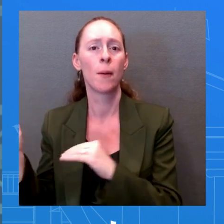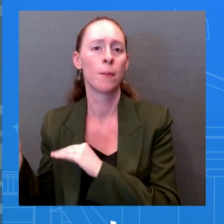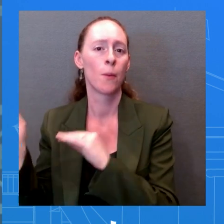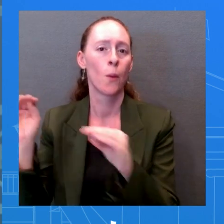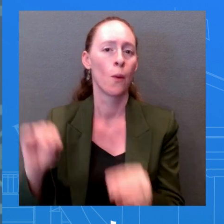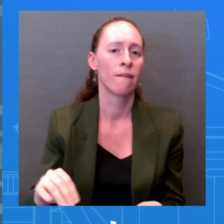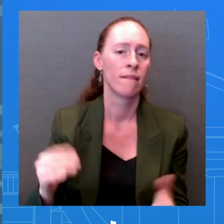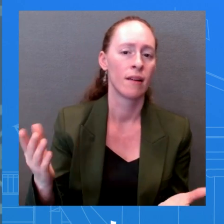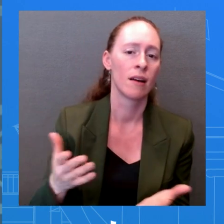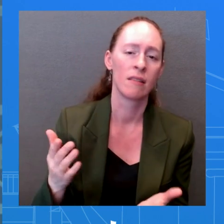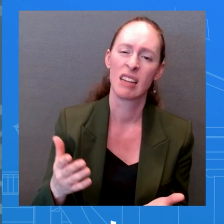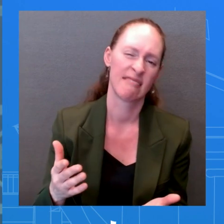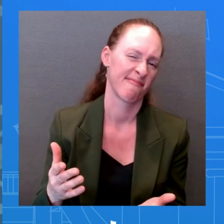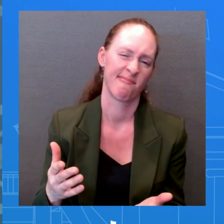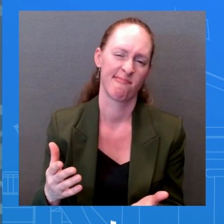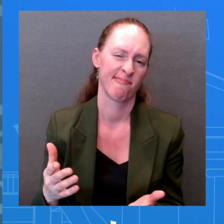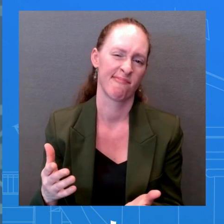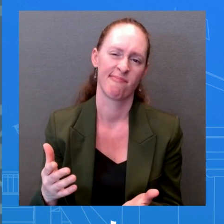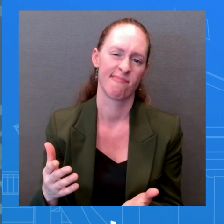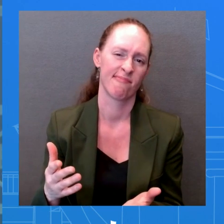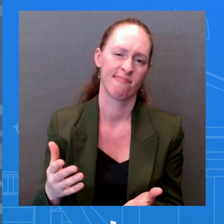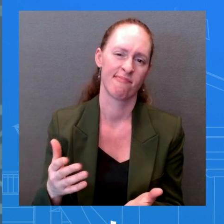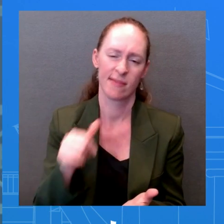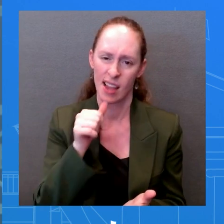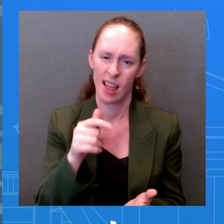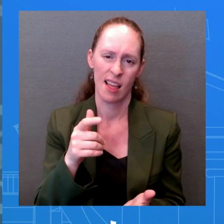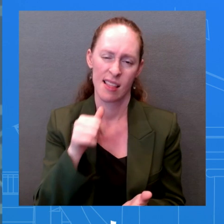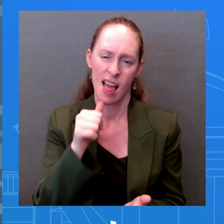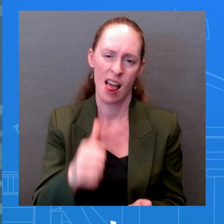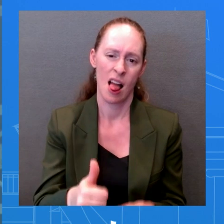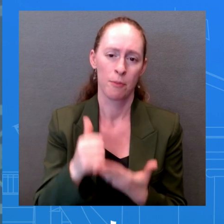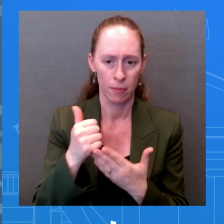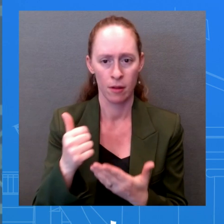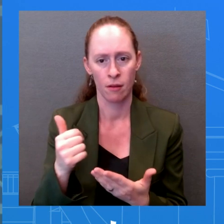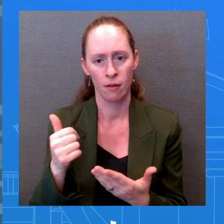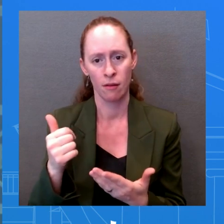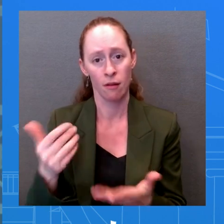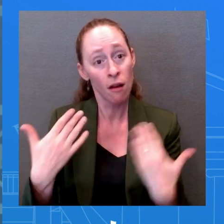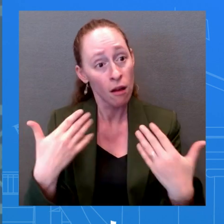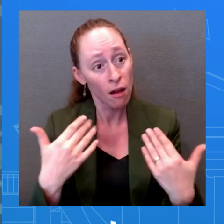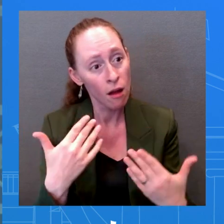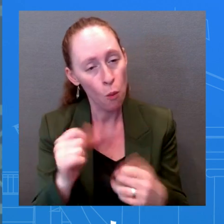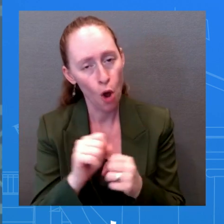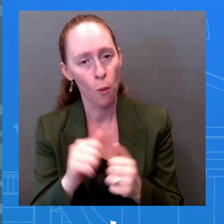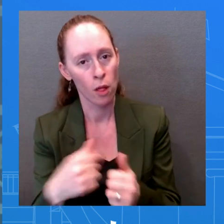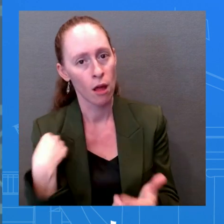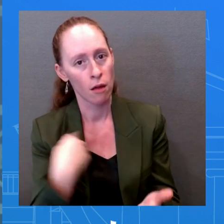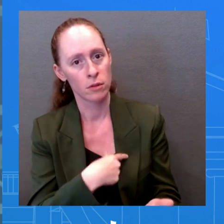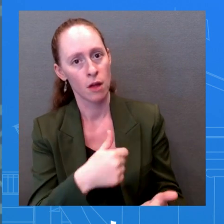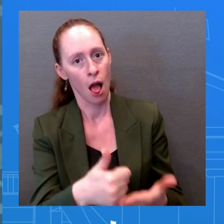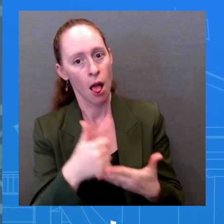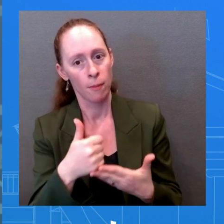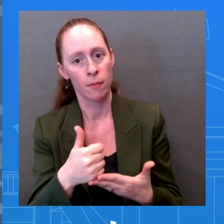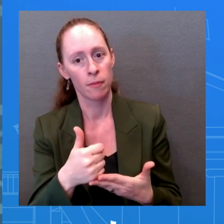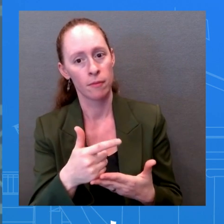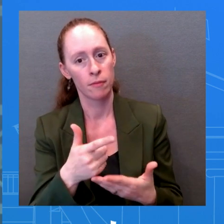then they should help us by voting for funding that will get the Department of Homeland Security